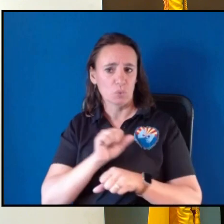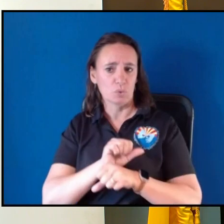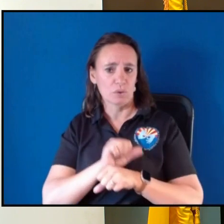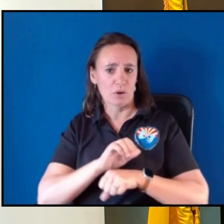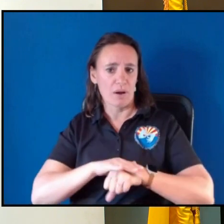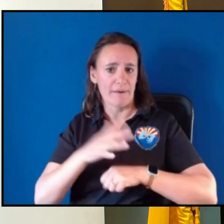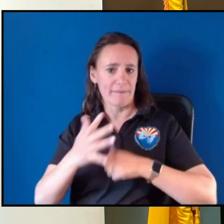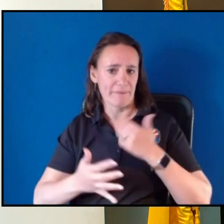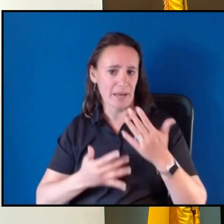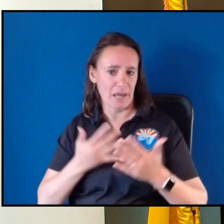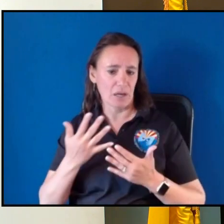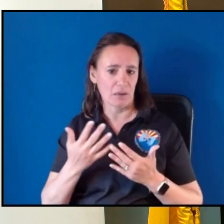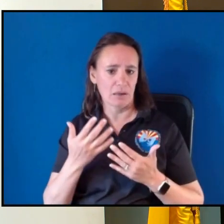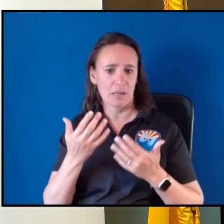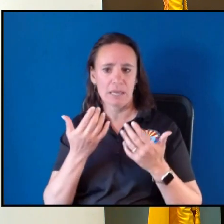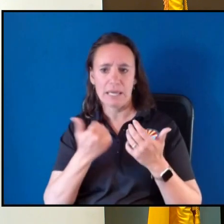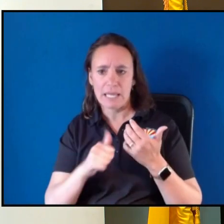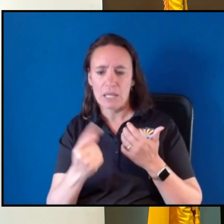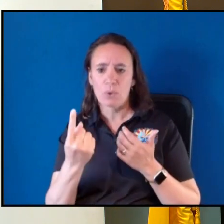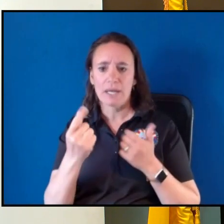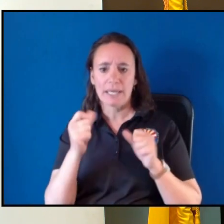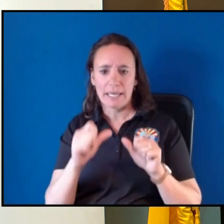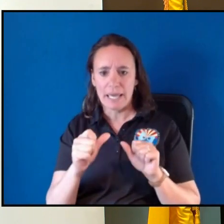kind of show these kind of maps and talk, but you know we we do